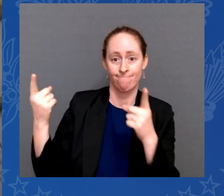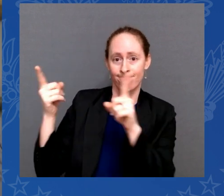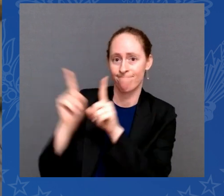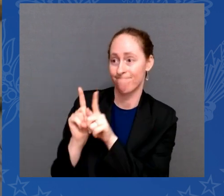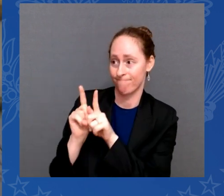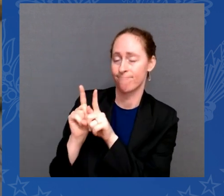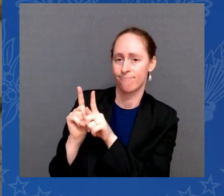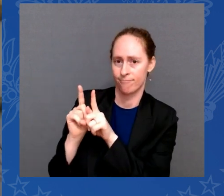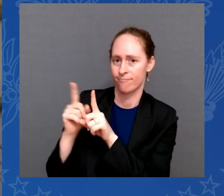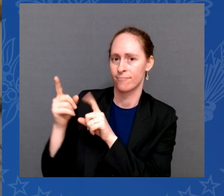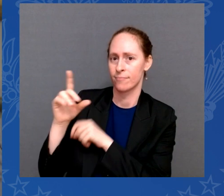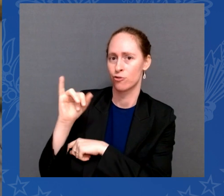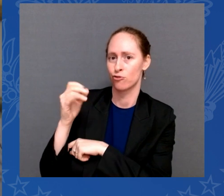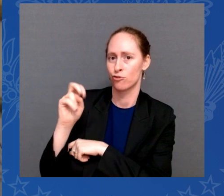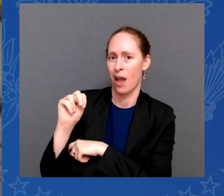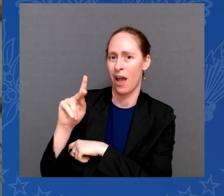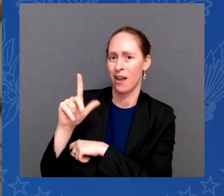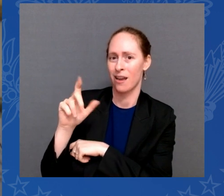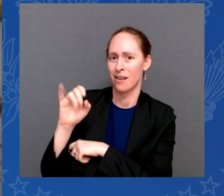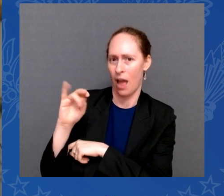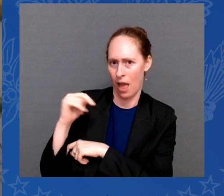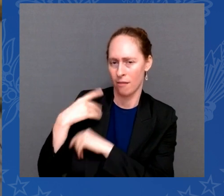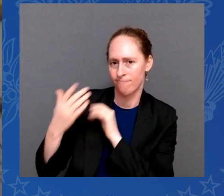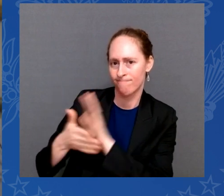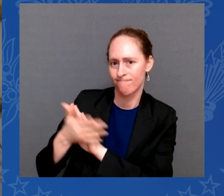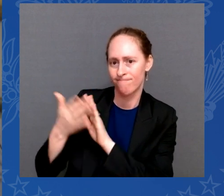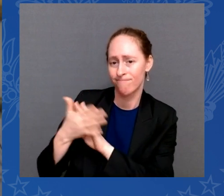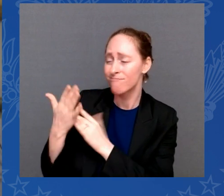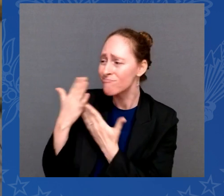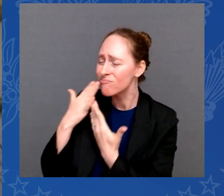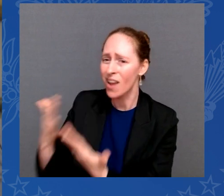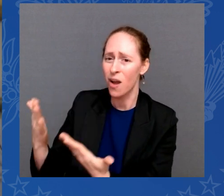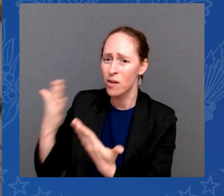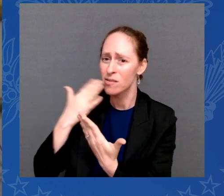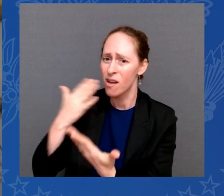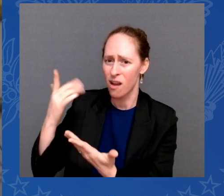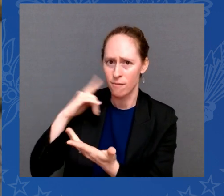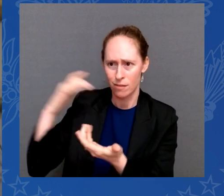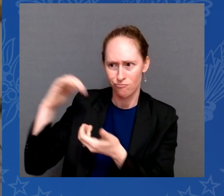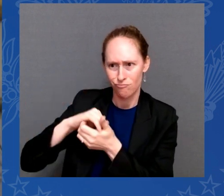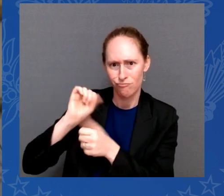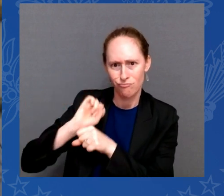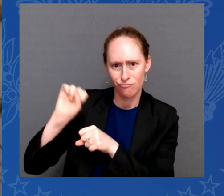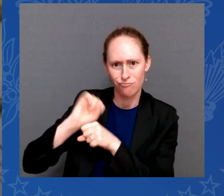that you have done over the years and certainly now as the co-chair on this task force.